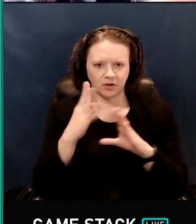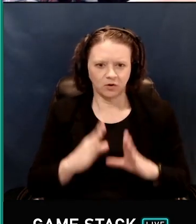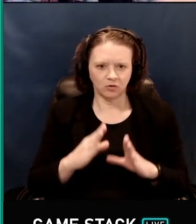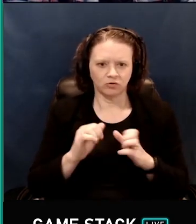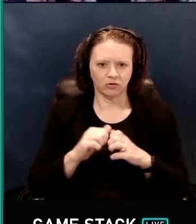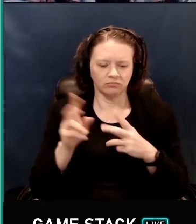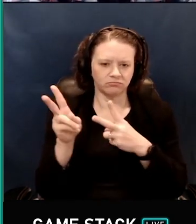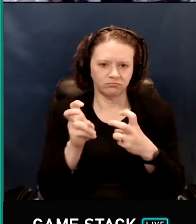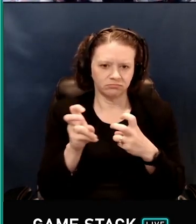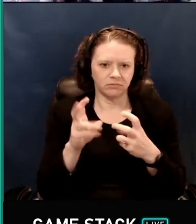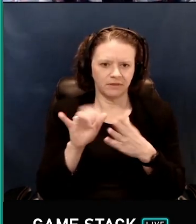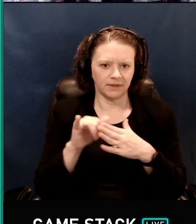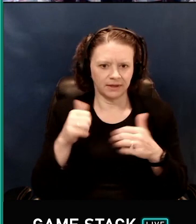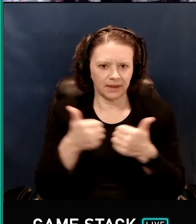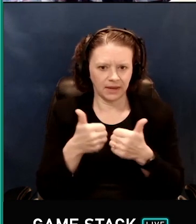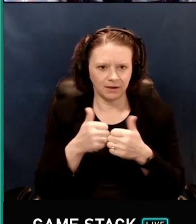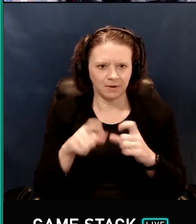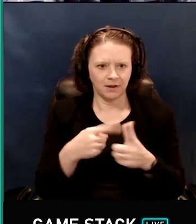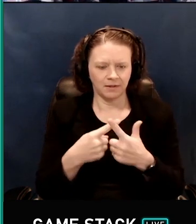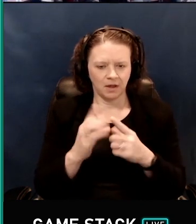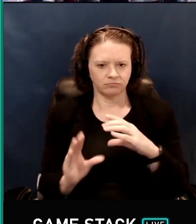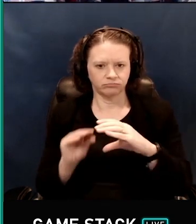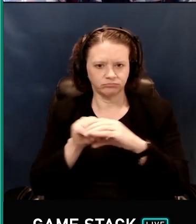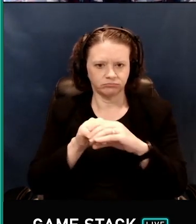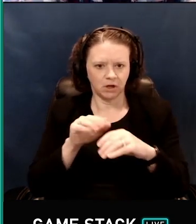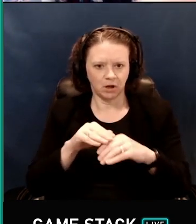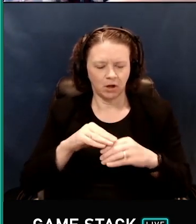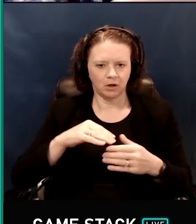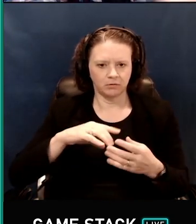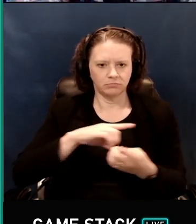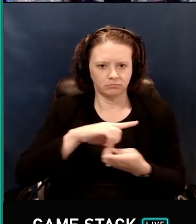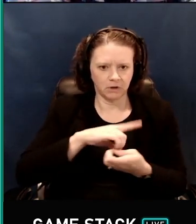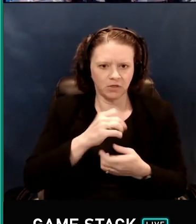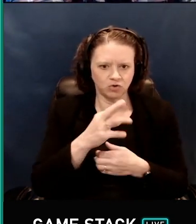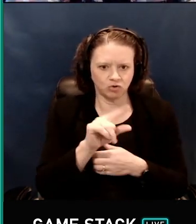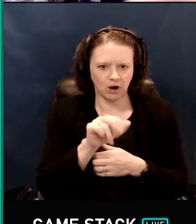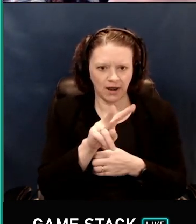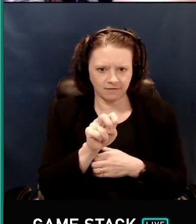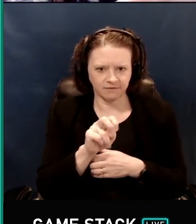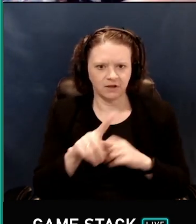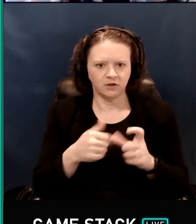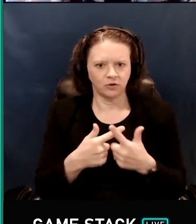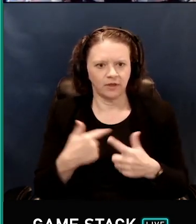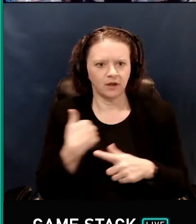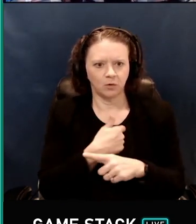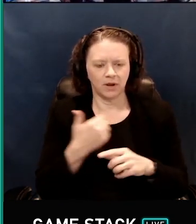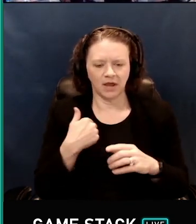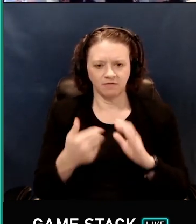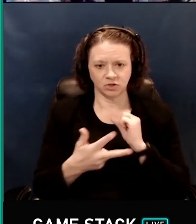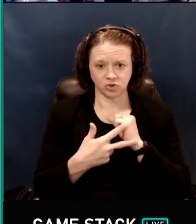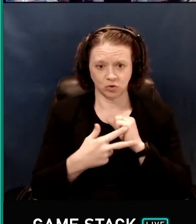First thing we need to do is to get that data off the disk, and so we have a storage read using the existing storage stack,